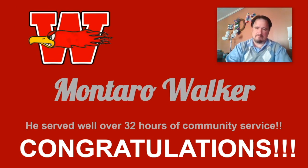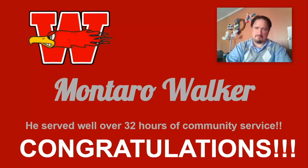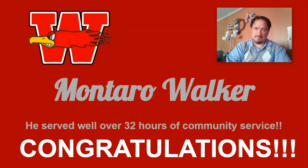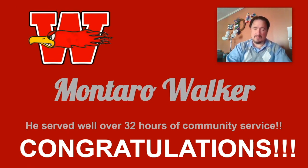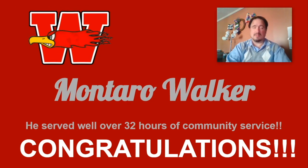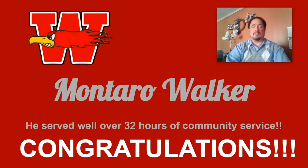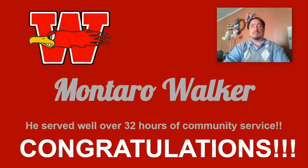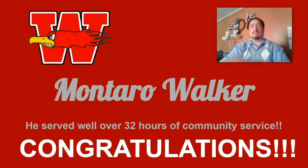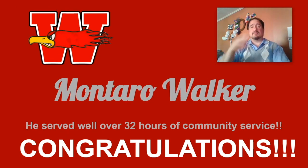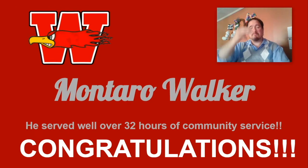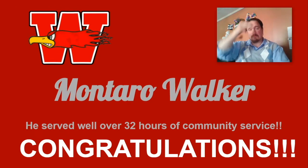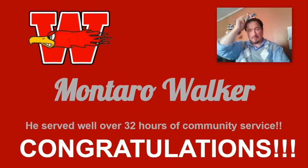Montaro.